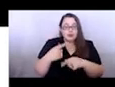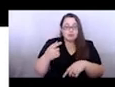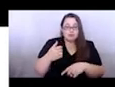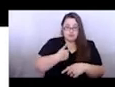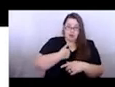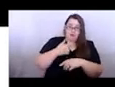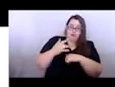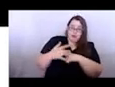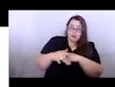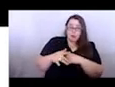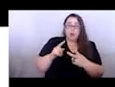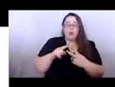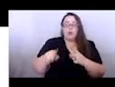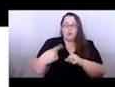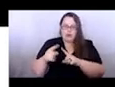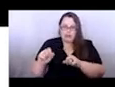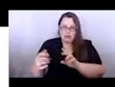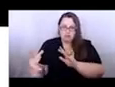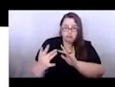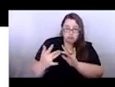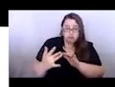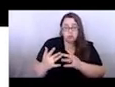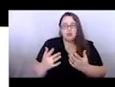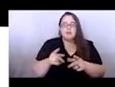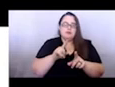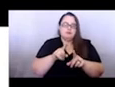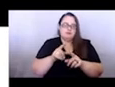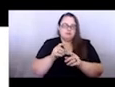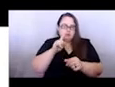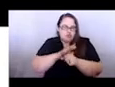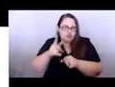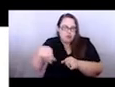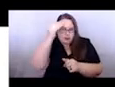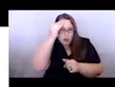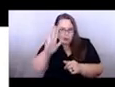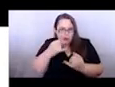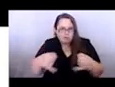and just make sure they know your time boundaries. Now, going back to physical boundaries,